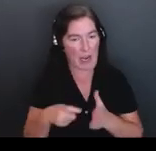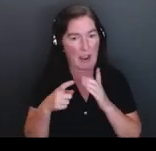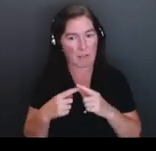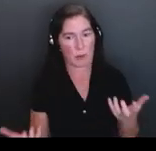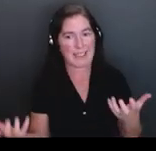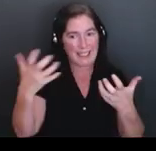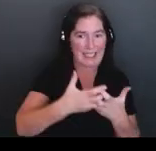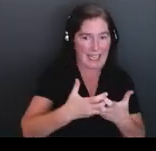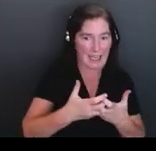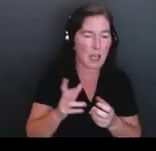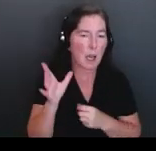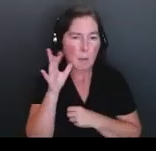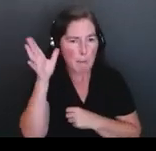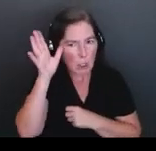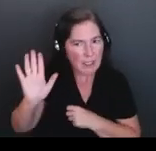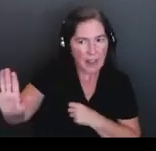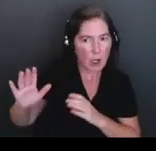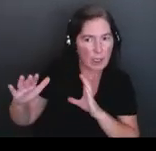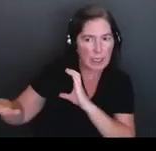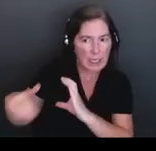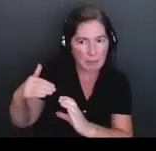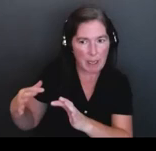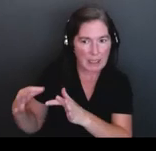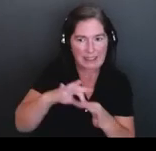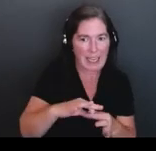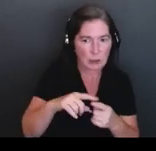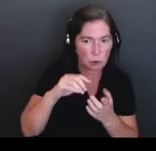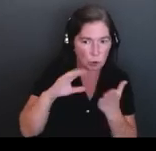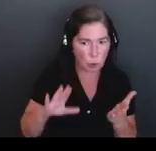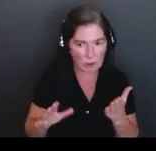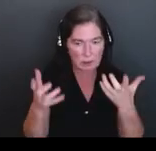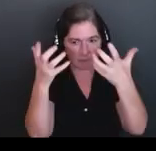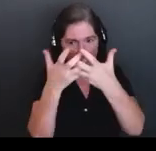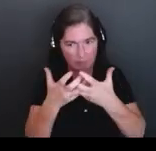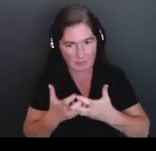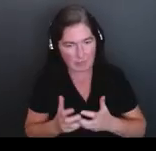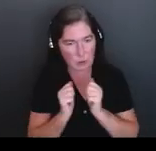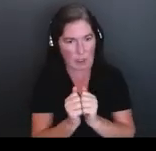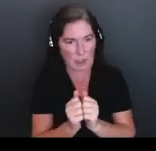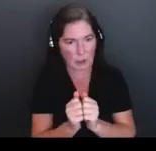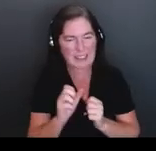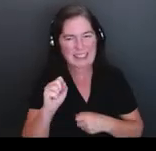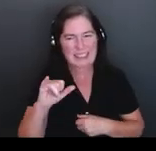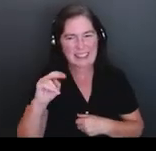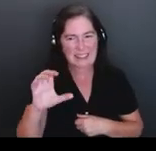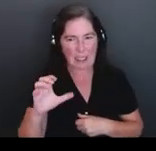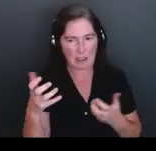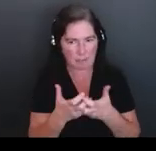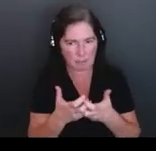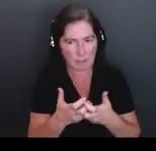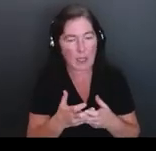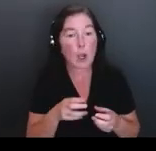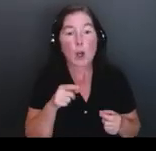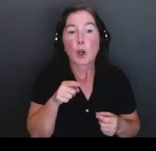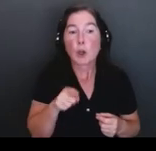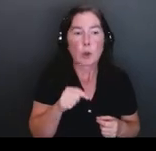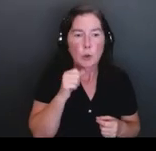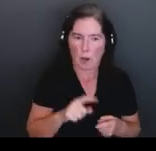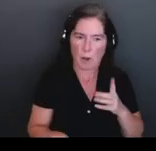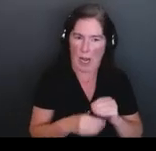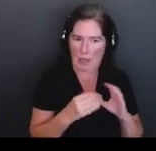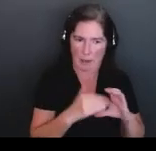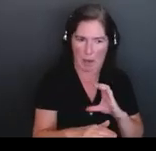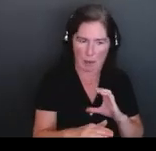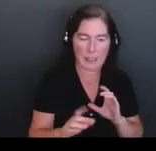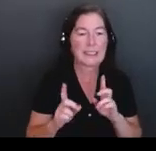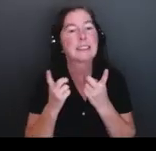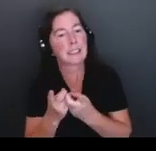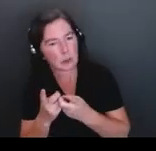If your district enabled parent summary - - .